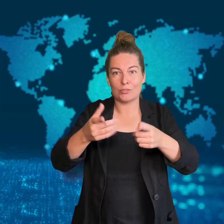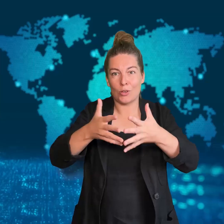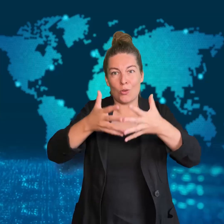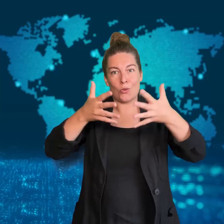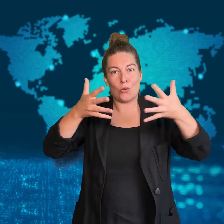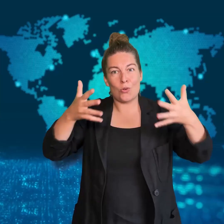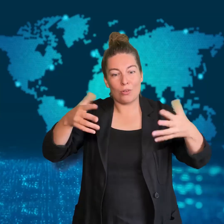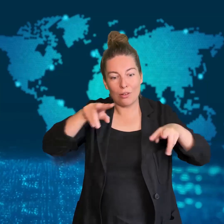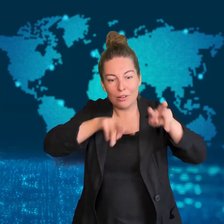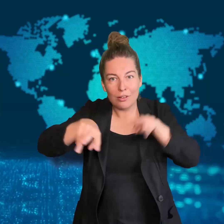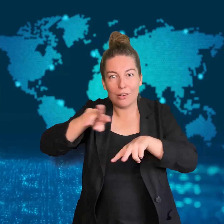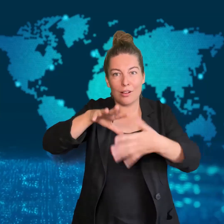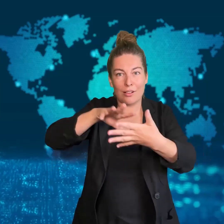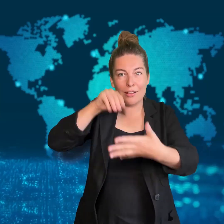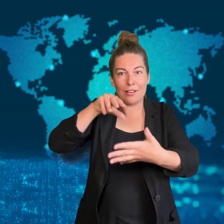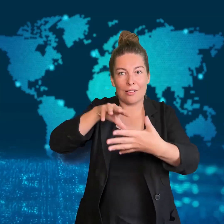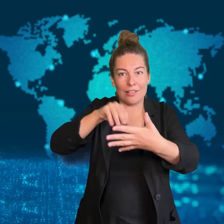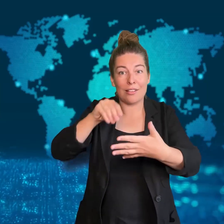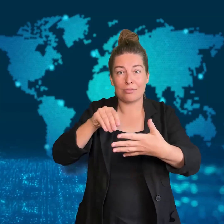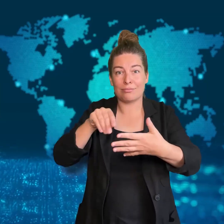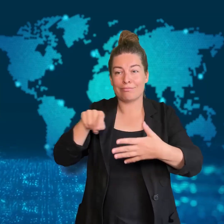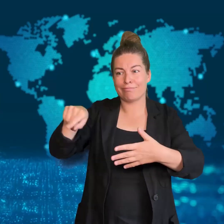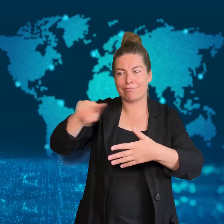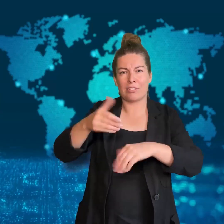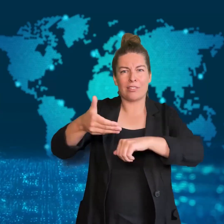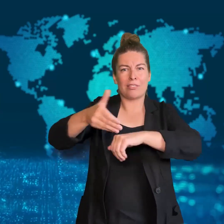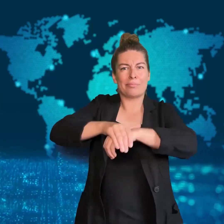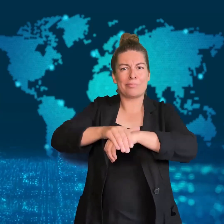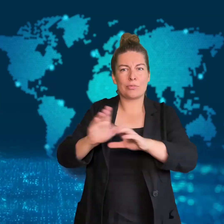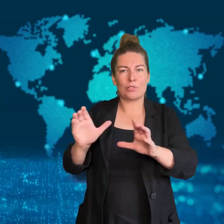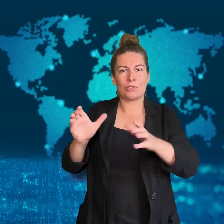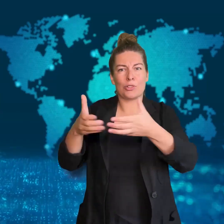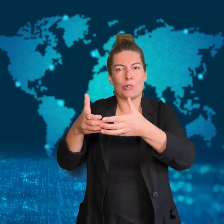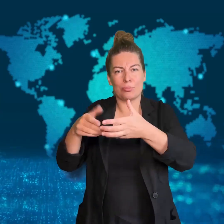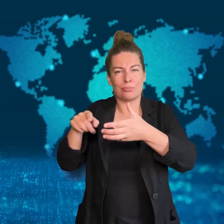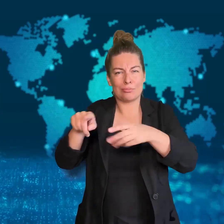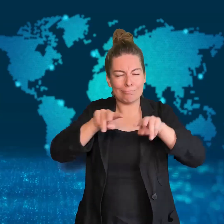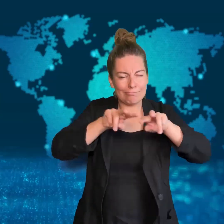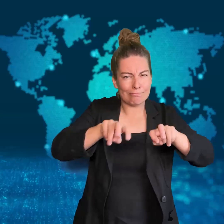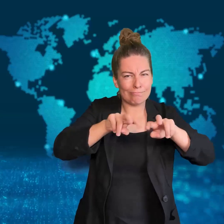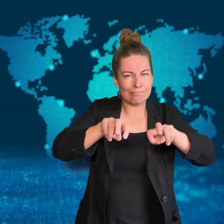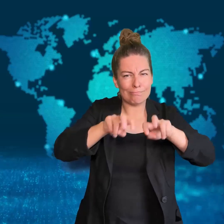an extensive amount of time to study.